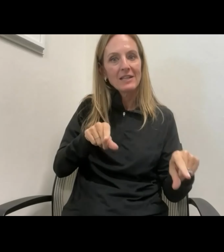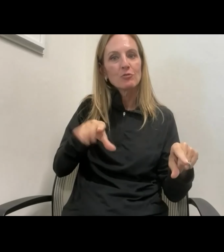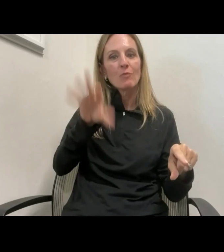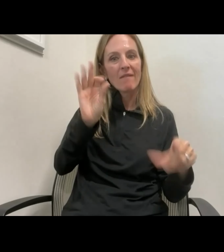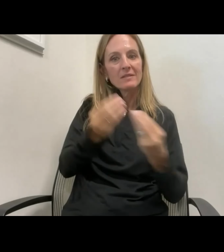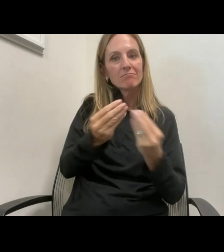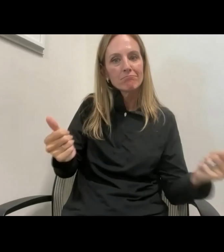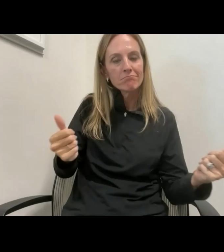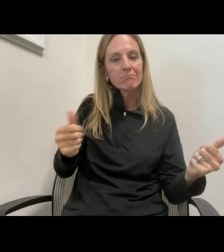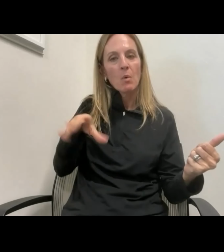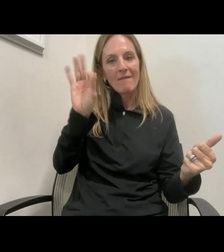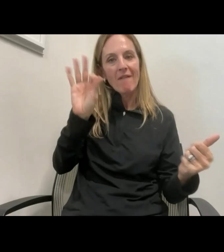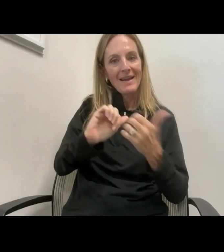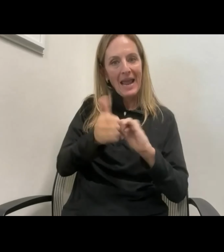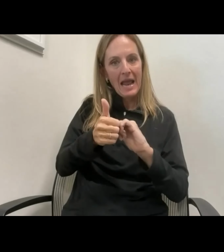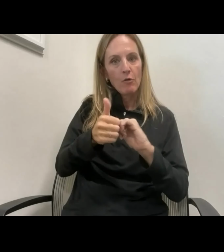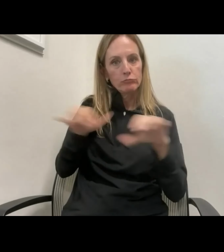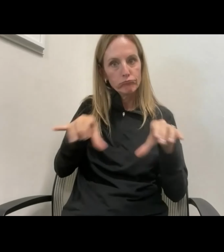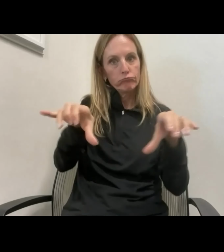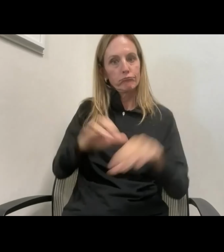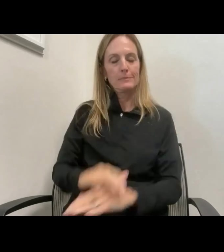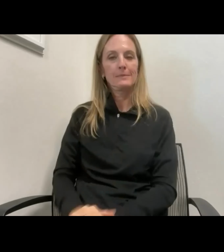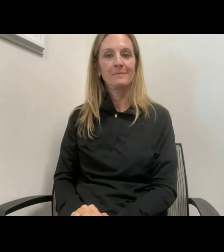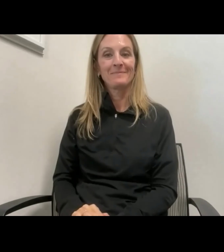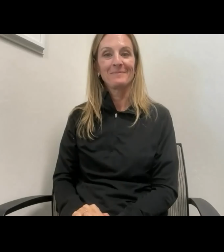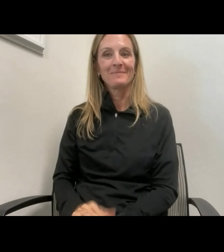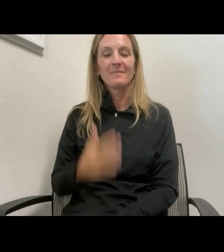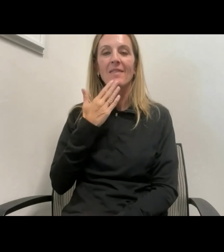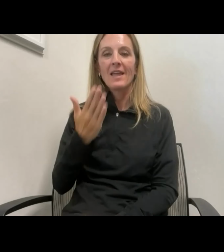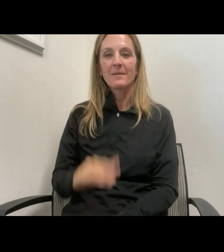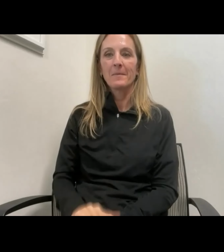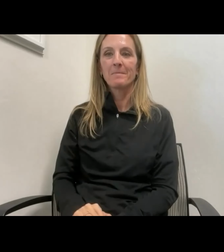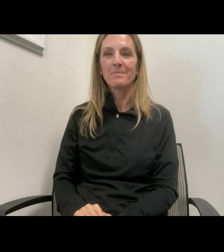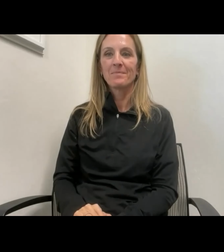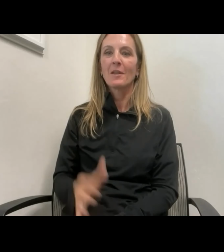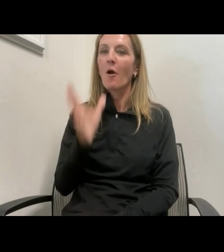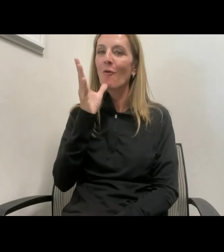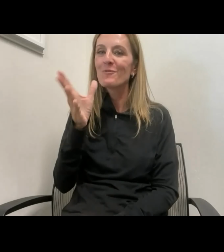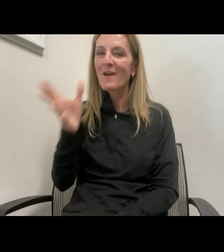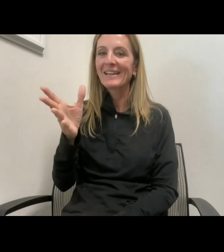thank you for sharing. I love the Granny's Kitchen, the medicine picking, so wonderful.